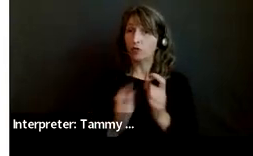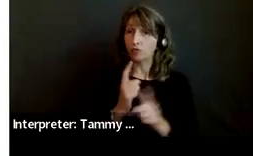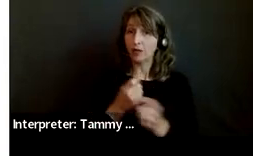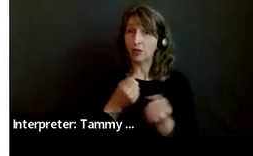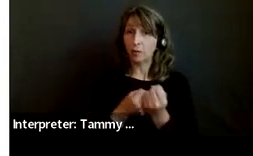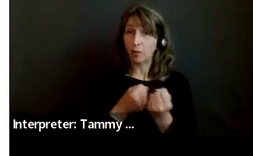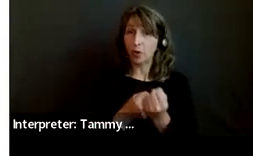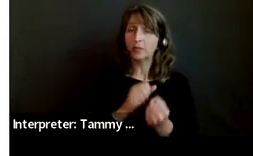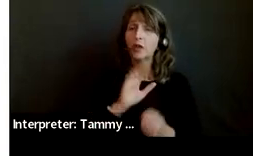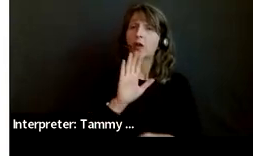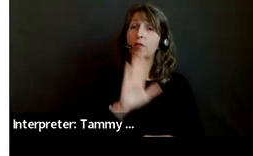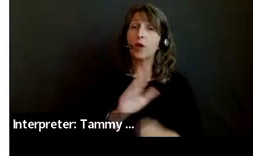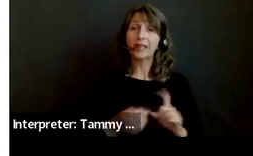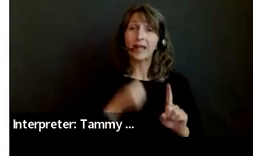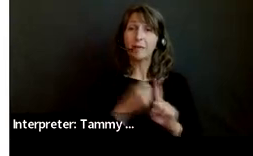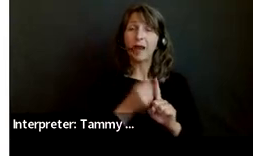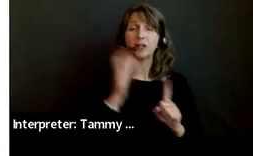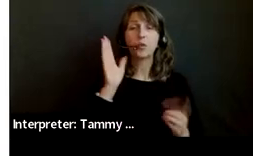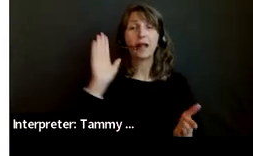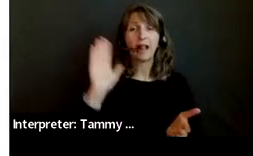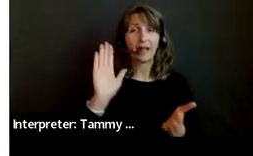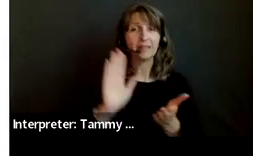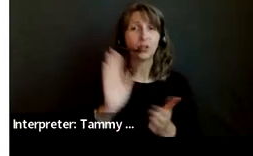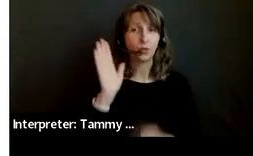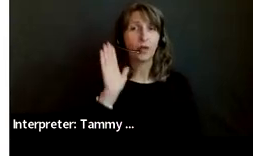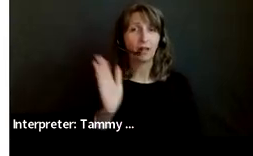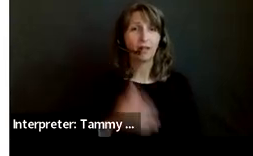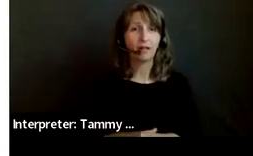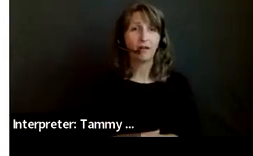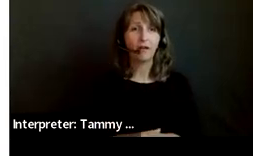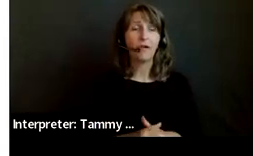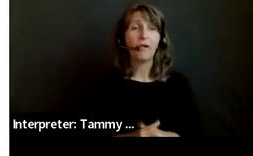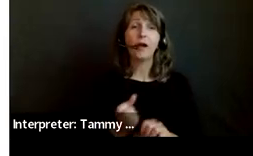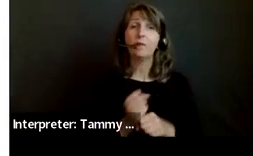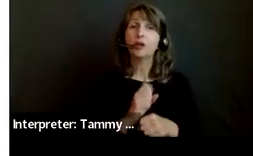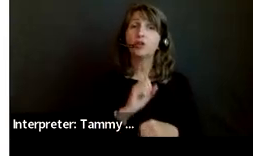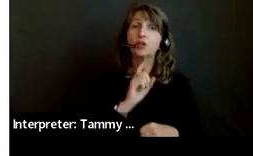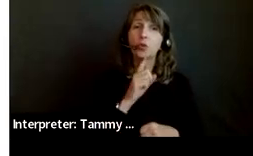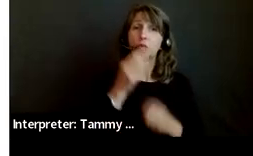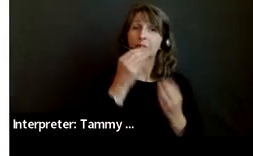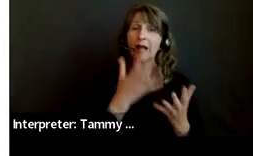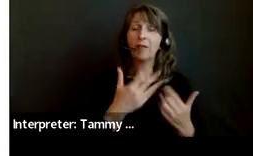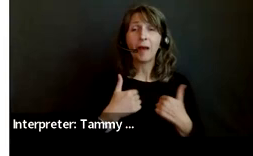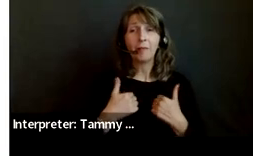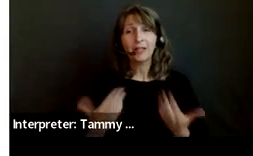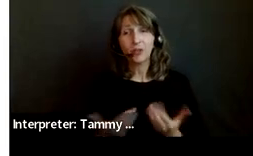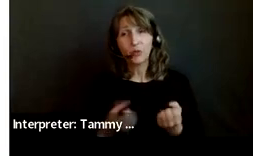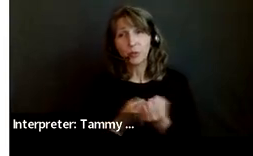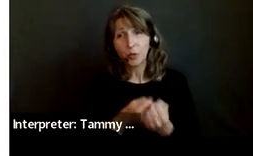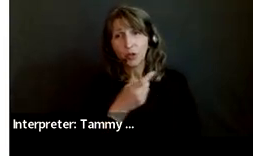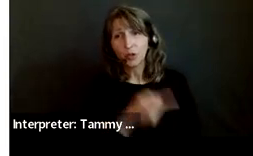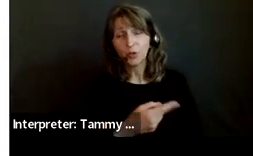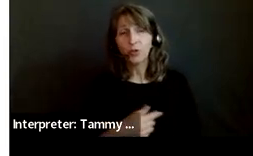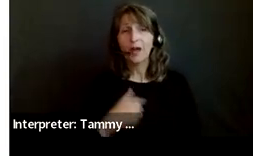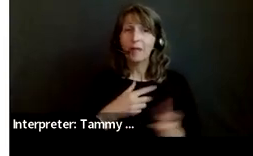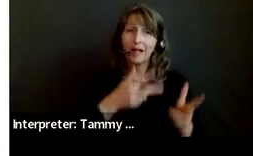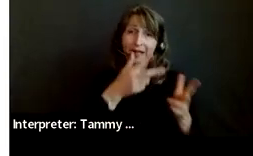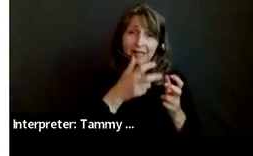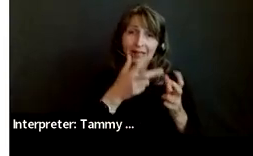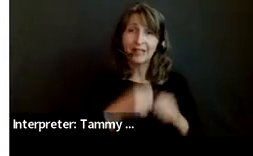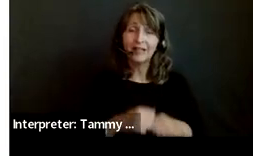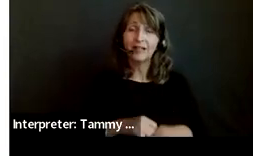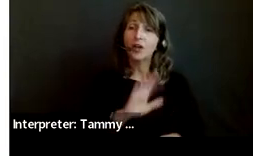You want to reassure the person you are, you know, supporting, letting them know that you're here, you are listening, you are validating their emotions.